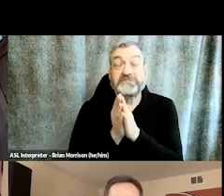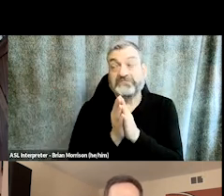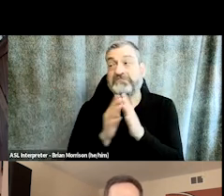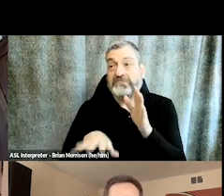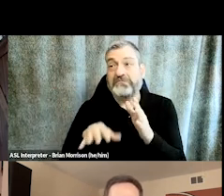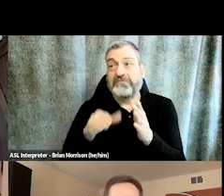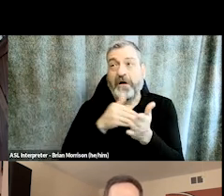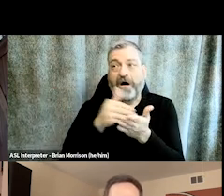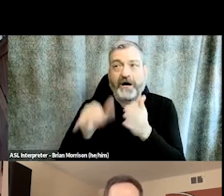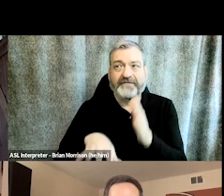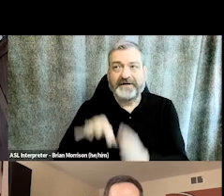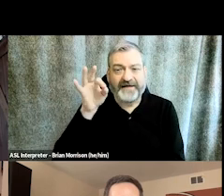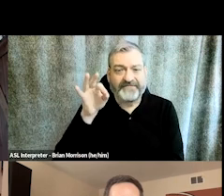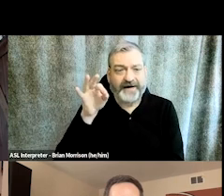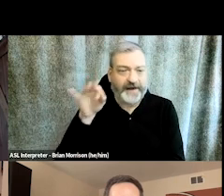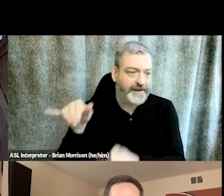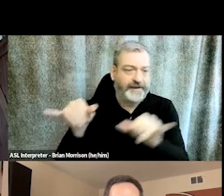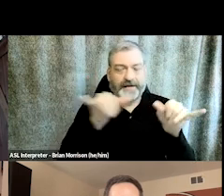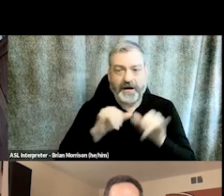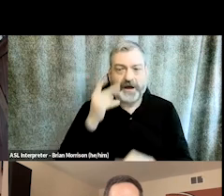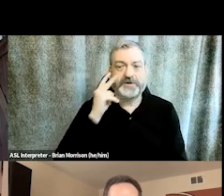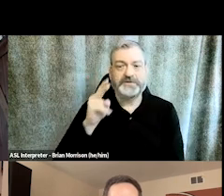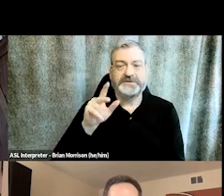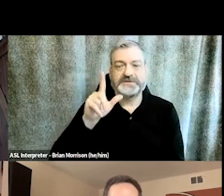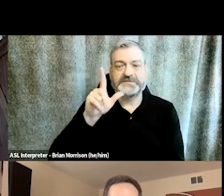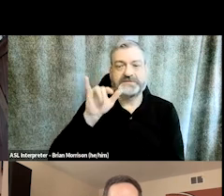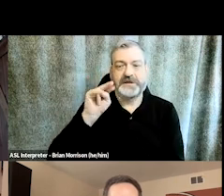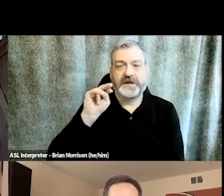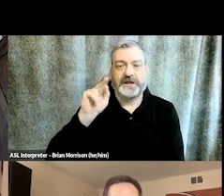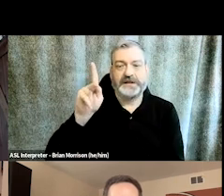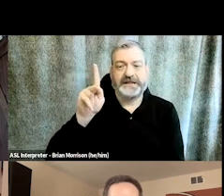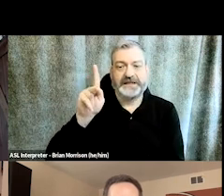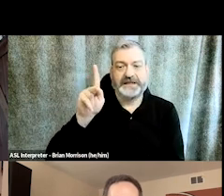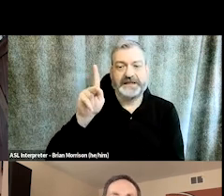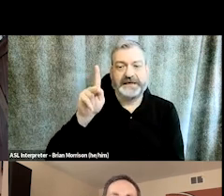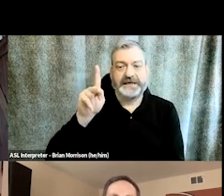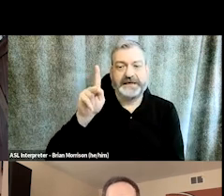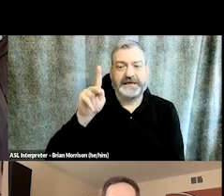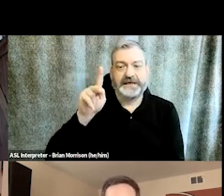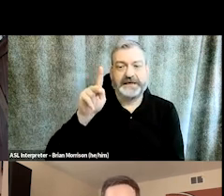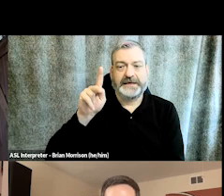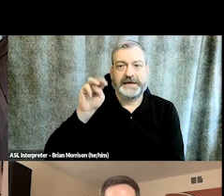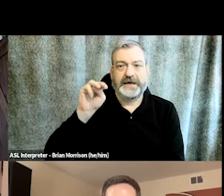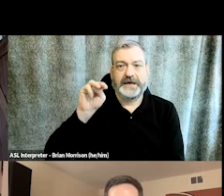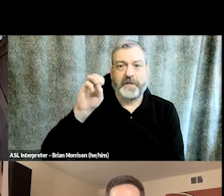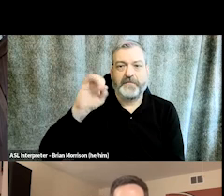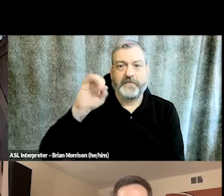to see the Link emoji icon and say like link in the Bio. And I wondered if you could talk about